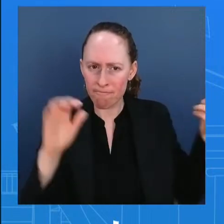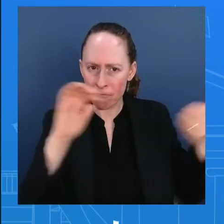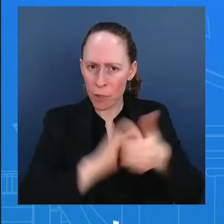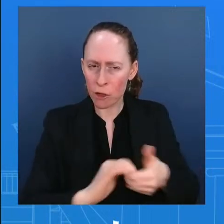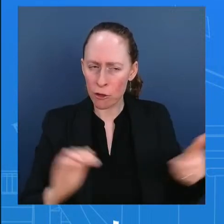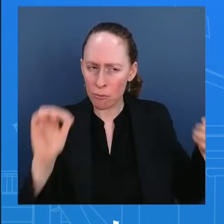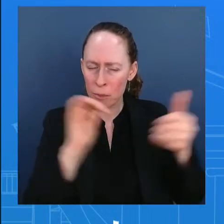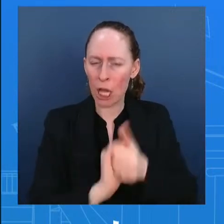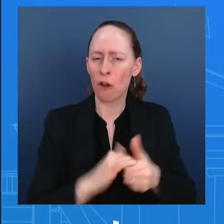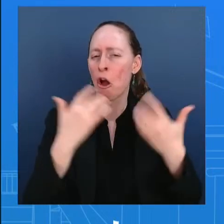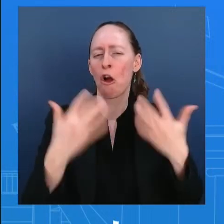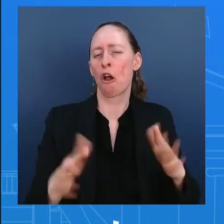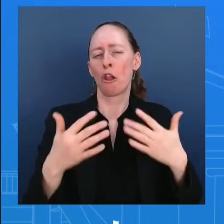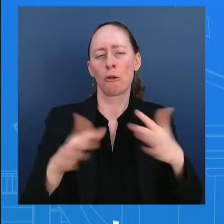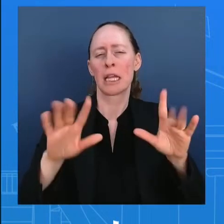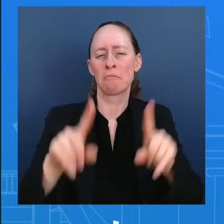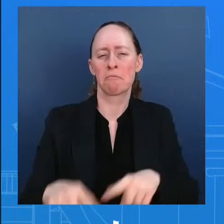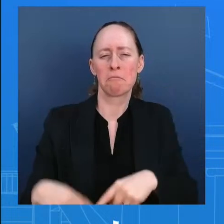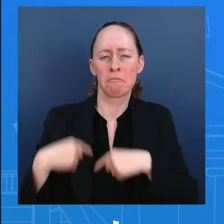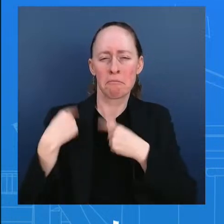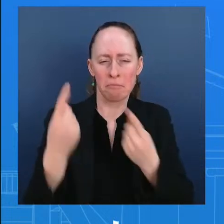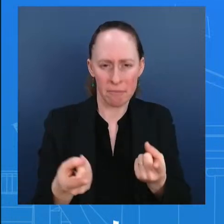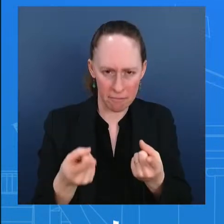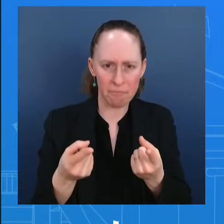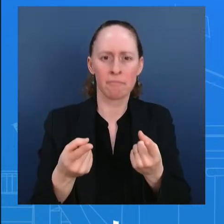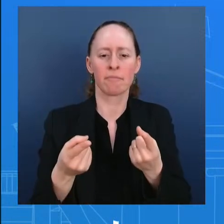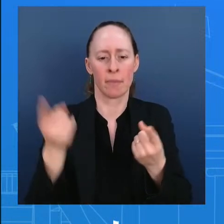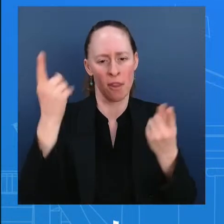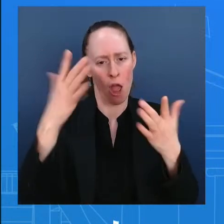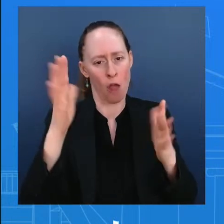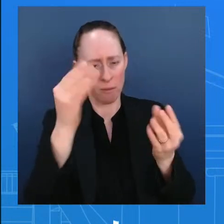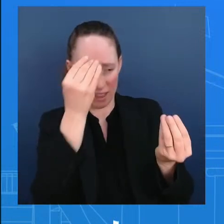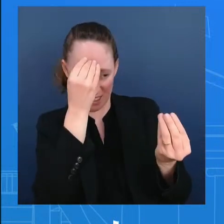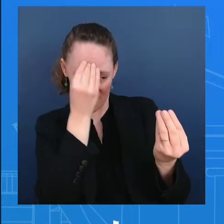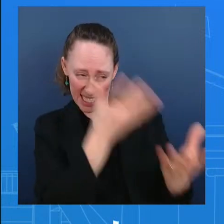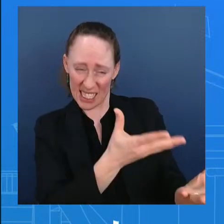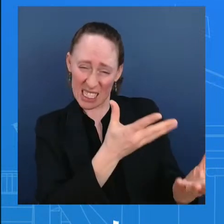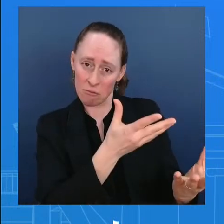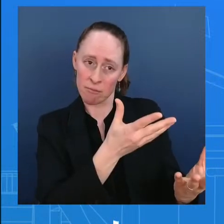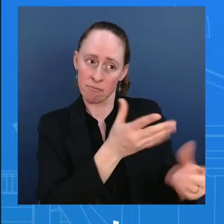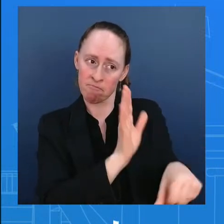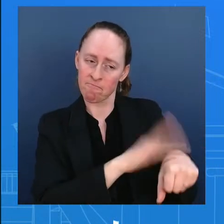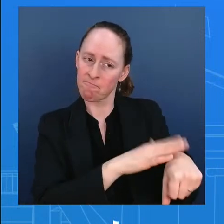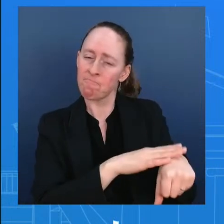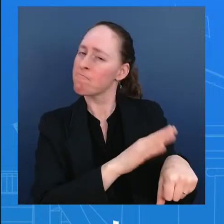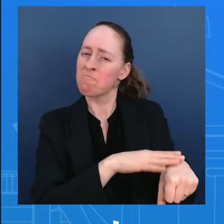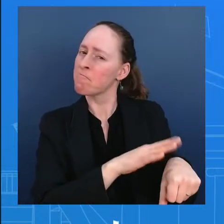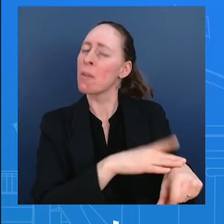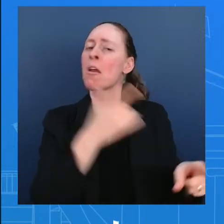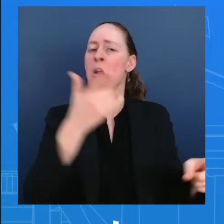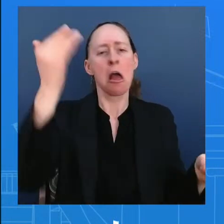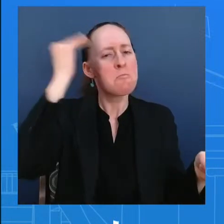about this particular decision. We’ve been in direct touch. This is about a domestically owned,